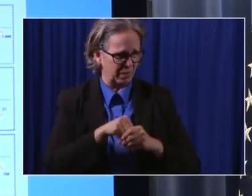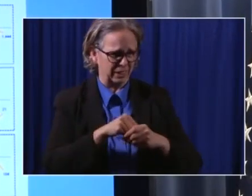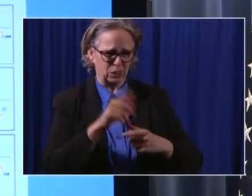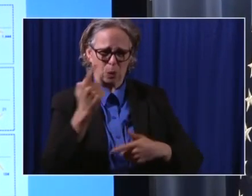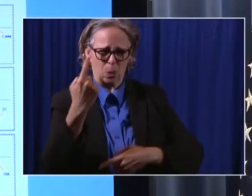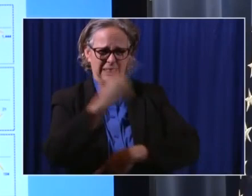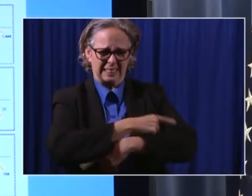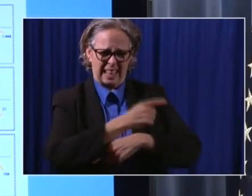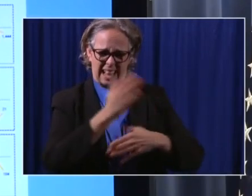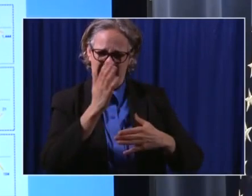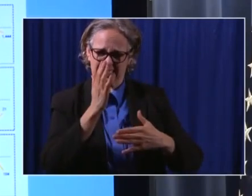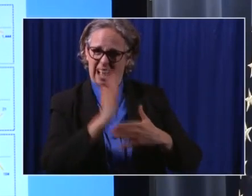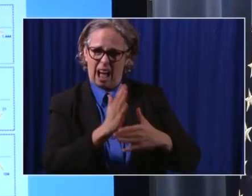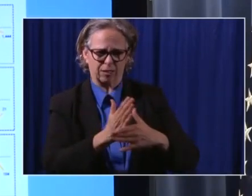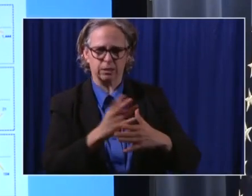NUMBERS AS FAR AS CASES 14. 144 REMAINS HIGH.